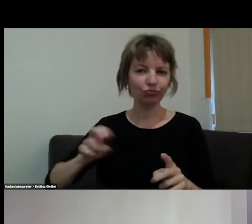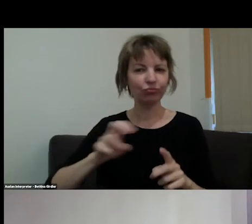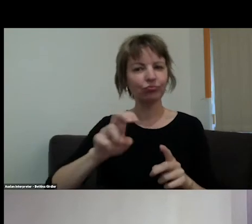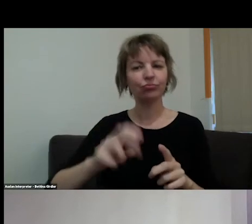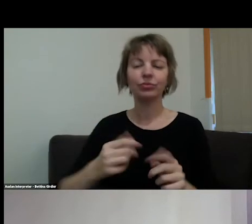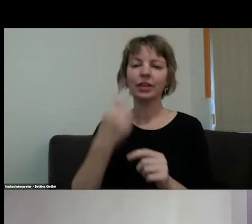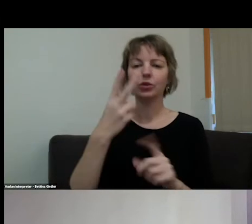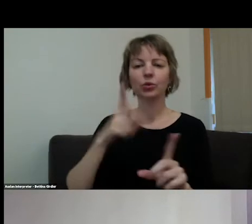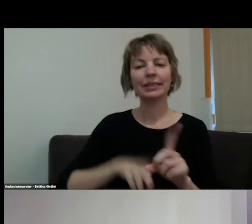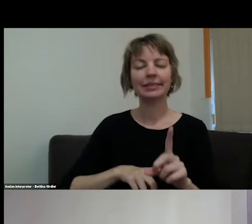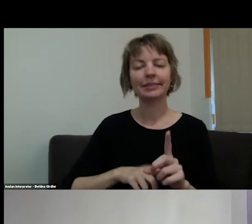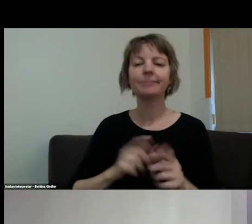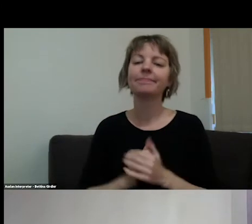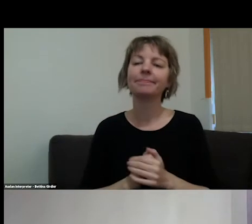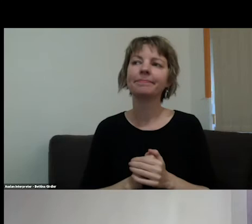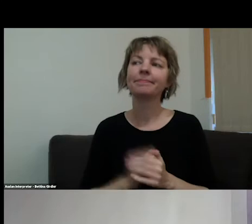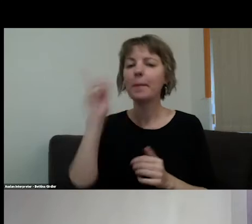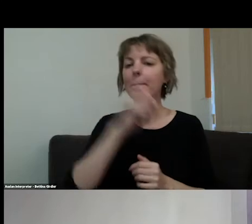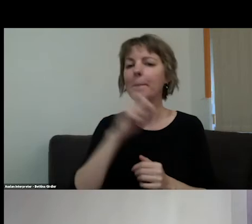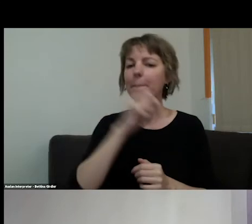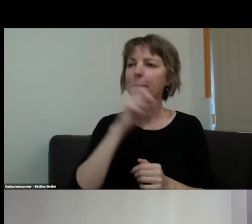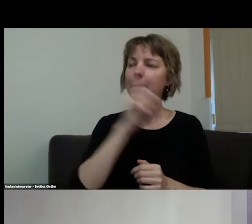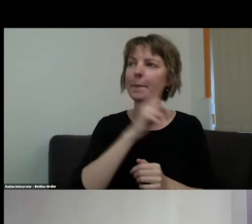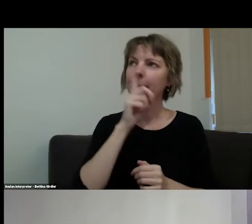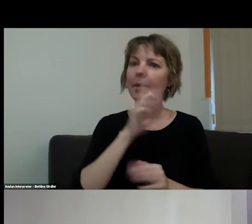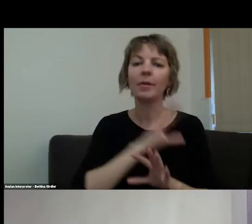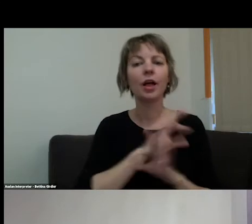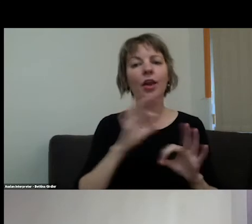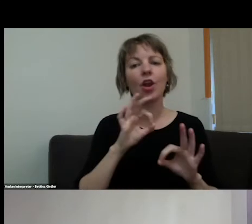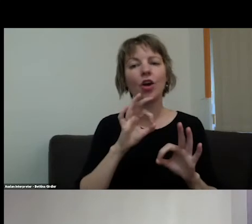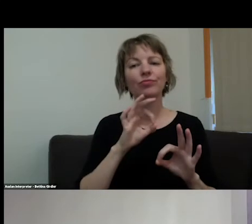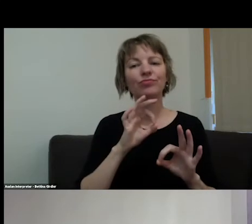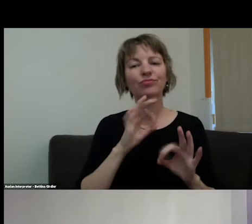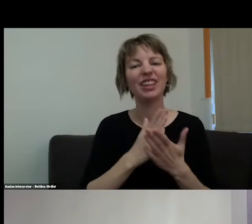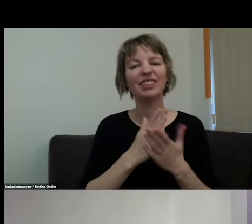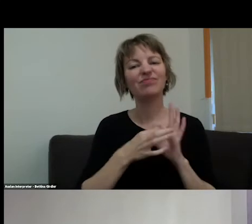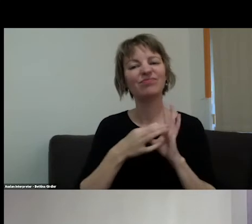People, we find, more and more are not associating with the word "leadership" anymore.